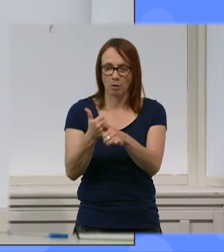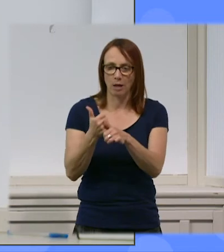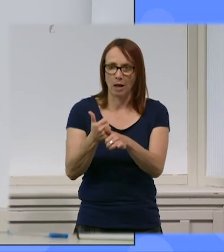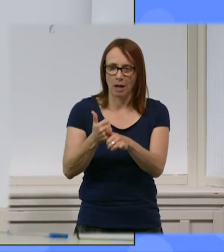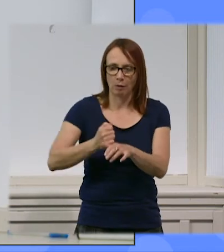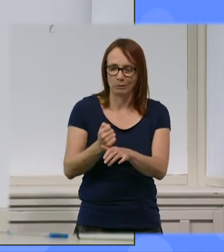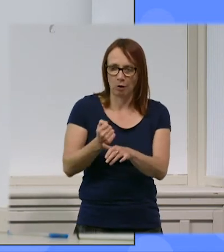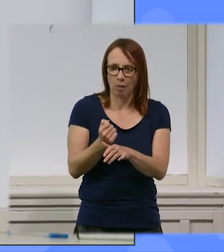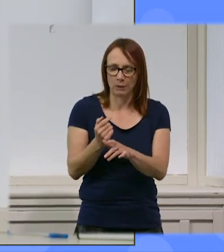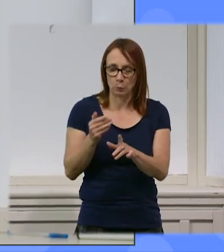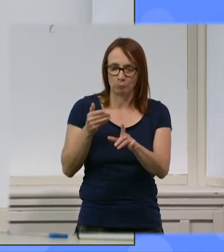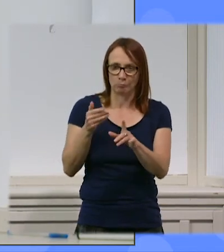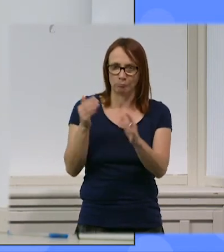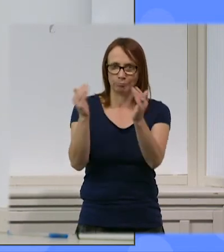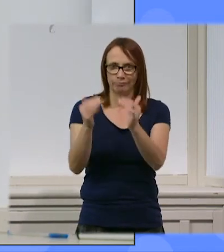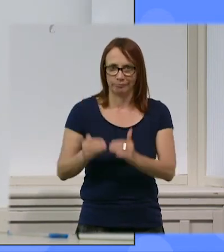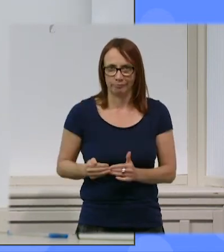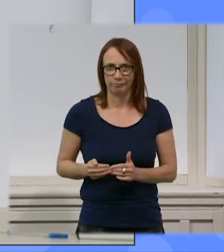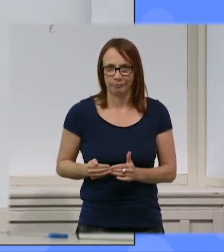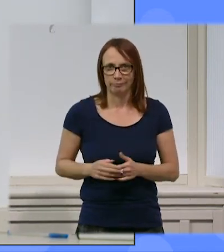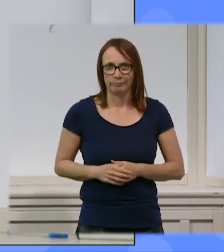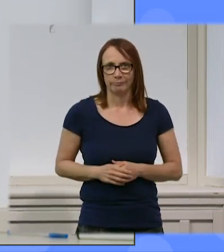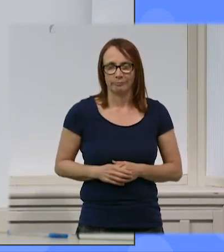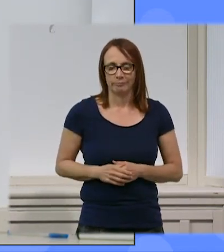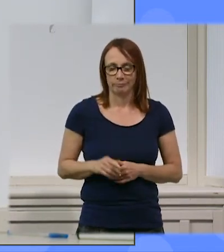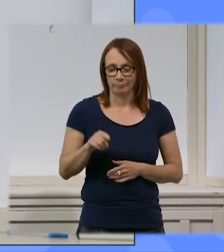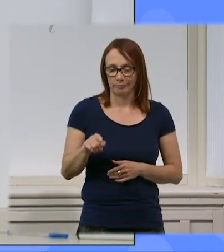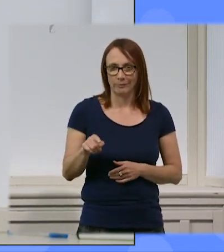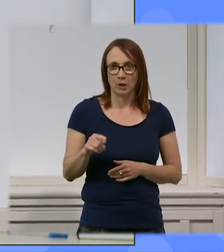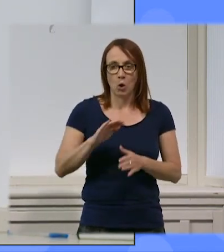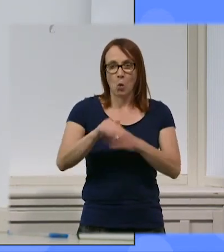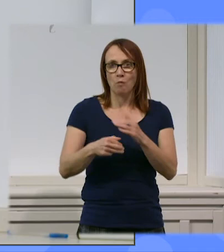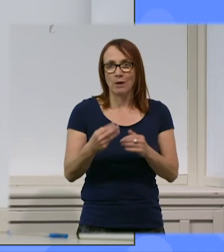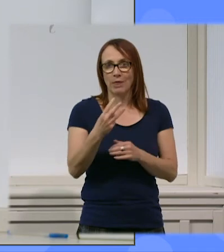challenges and that kind of consists of over 300 members from across civil